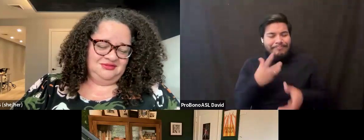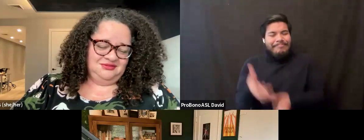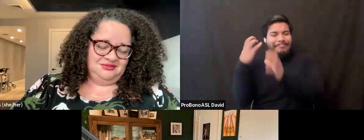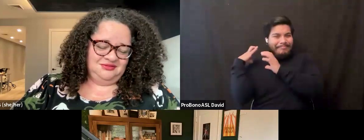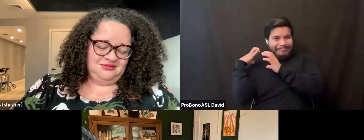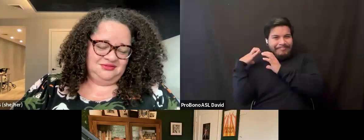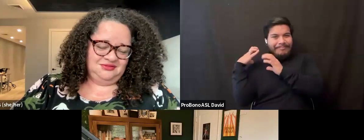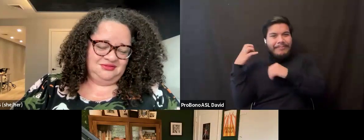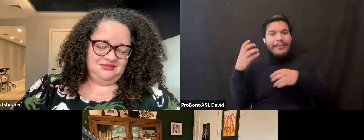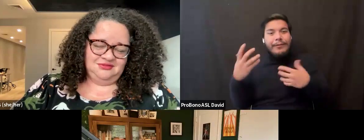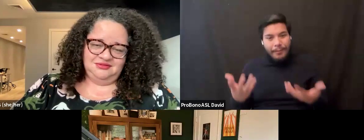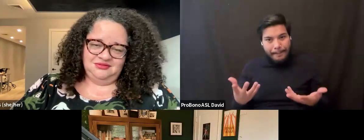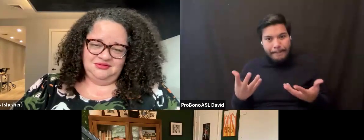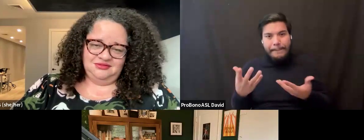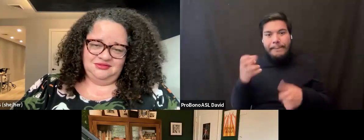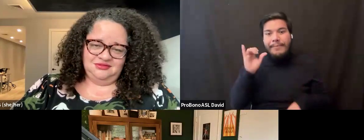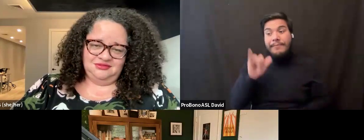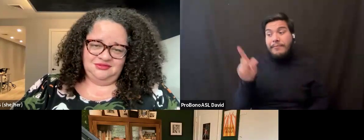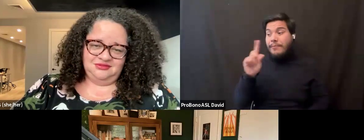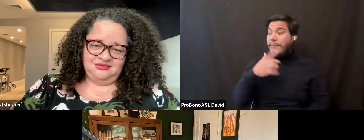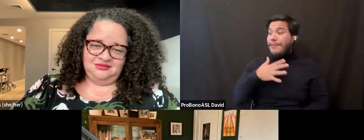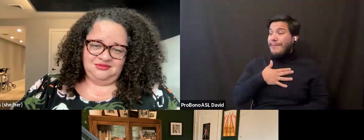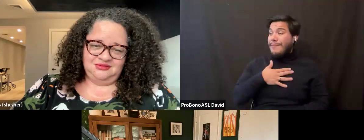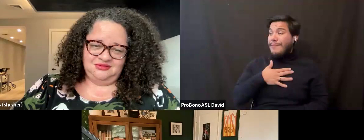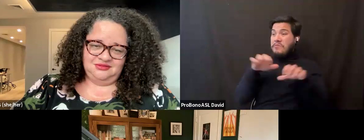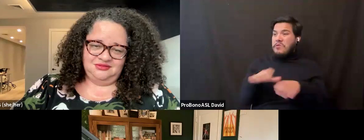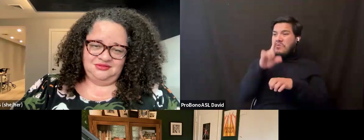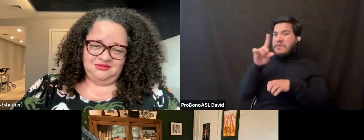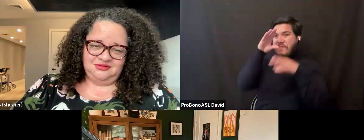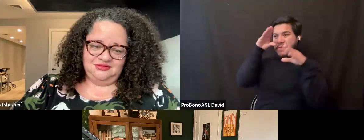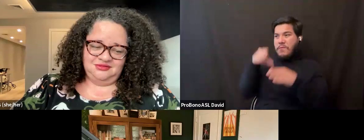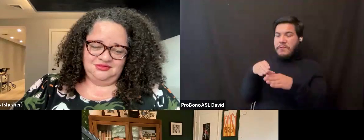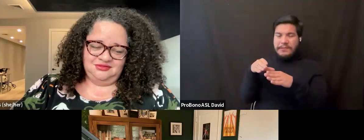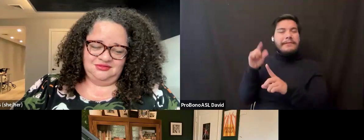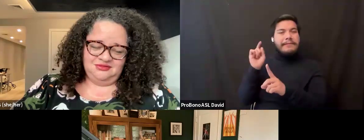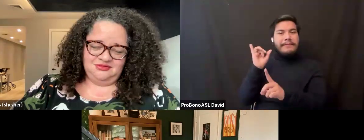So that is where my work has been focused most frequently is on